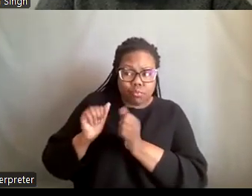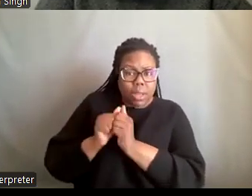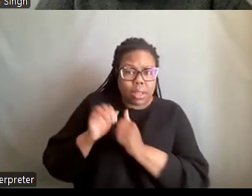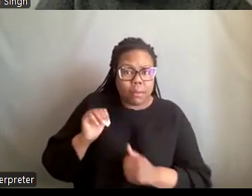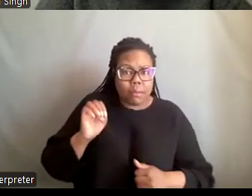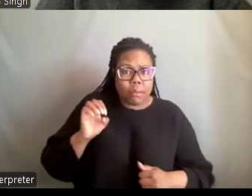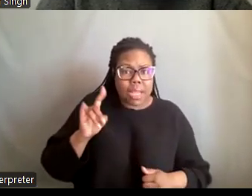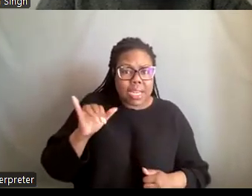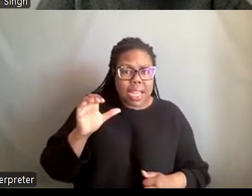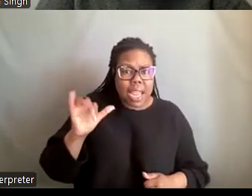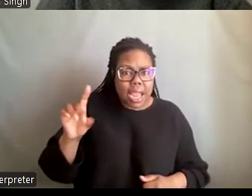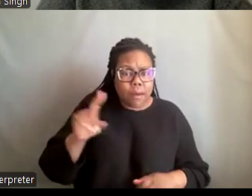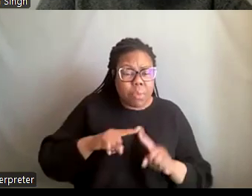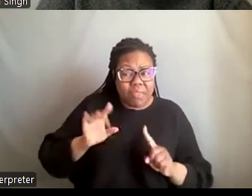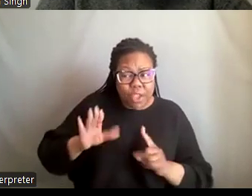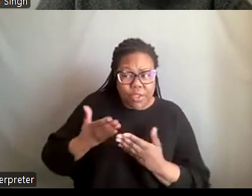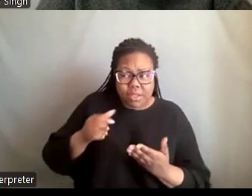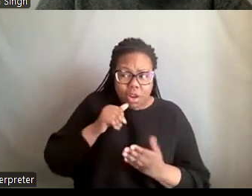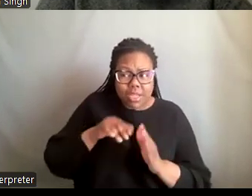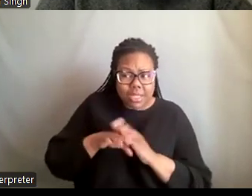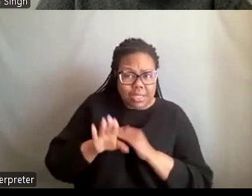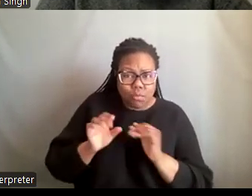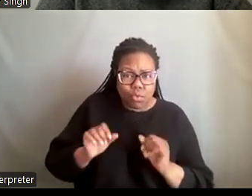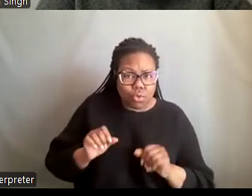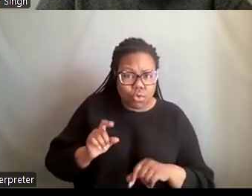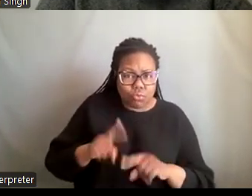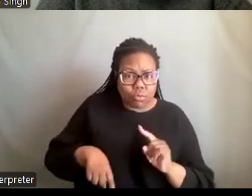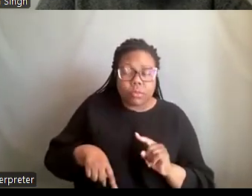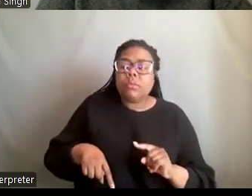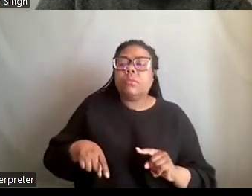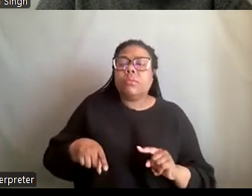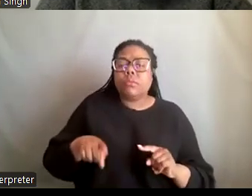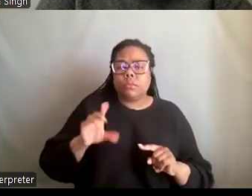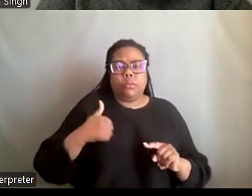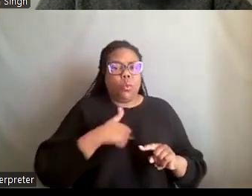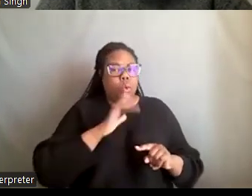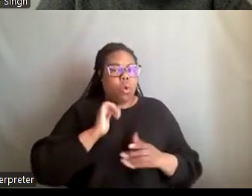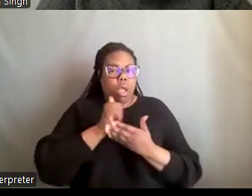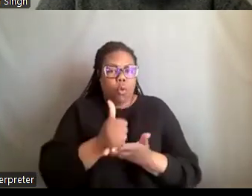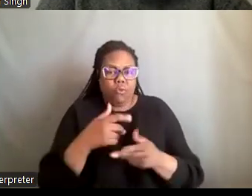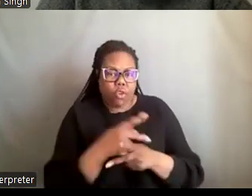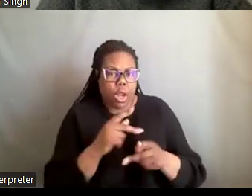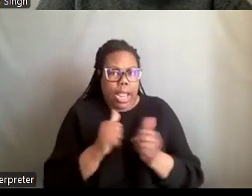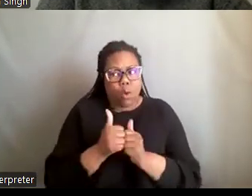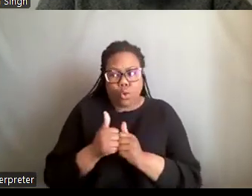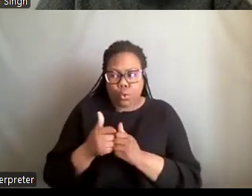involved in our workaround saving Medicaid, but their stuff is not accessible, I'll help you figure out how to do